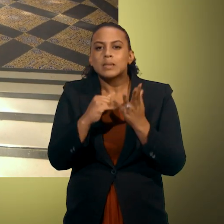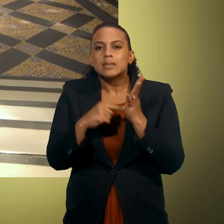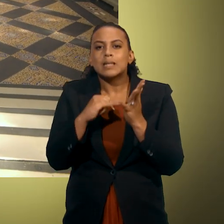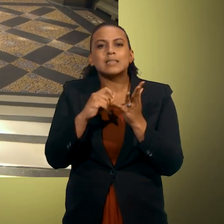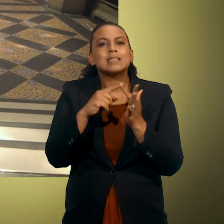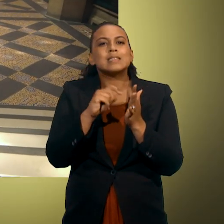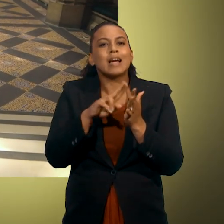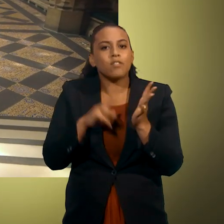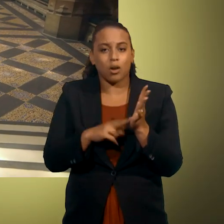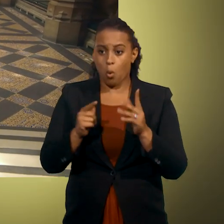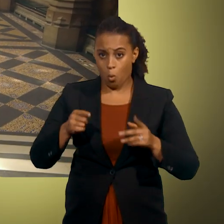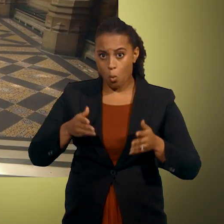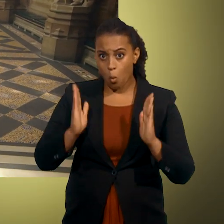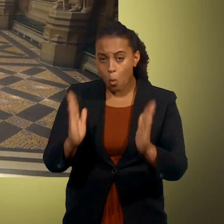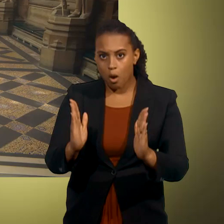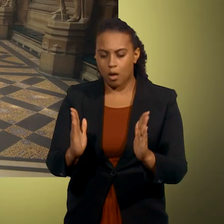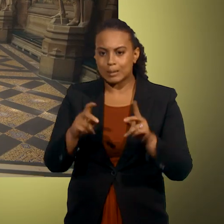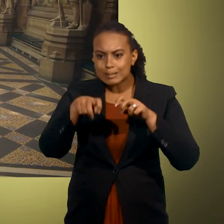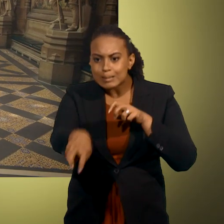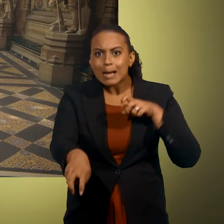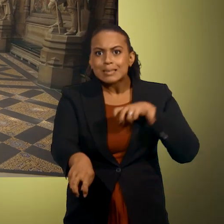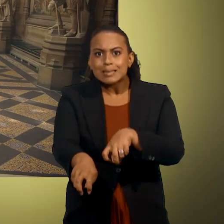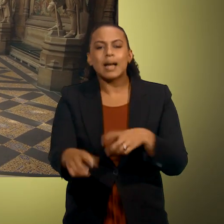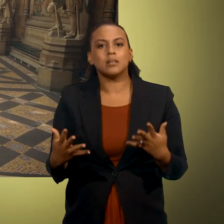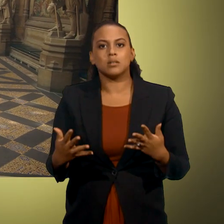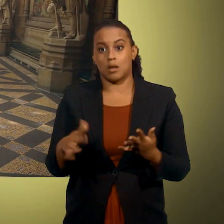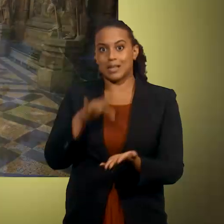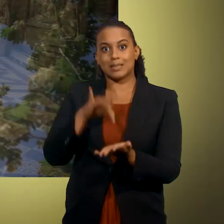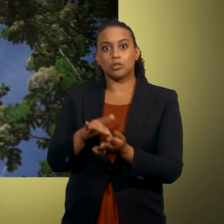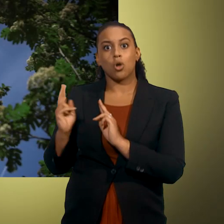at either end but can be viewed from Central Lobby.